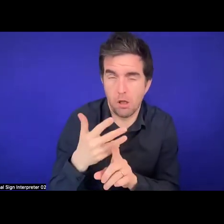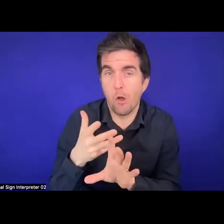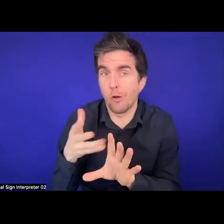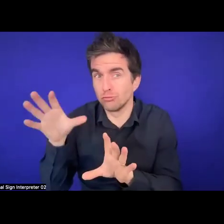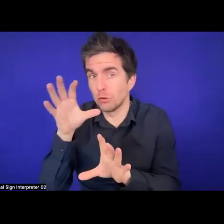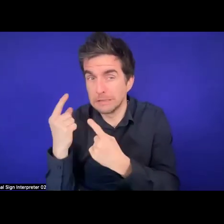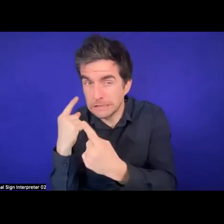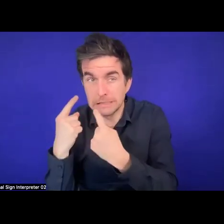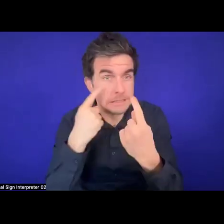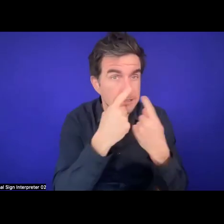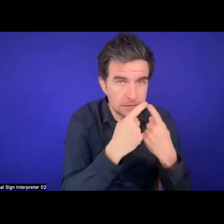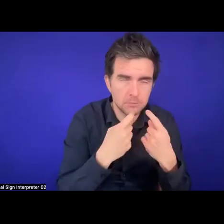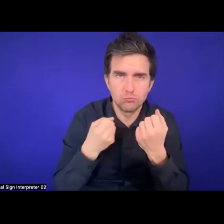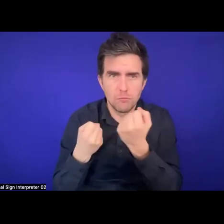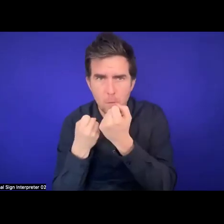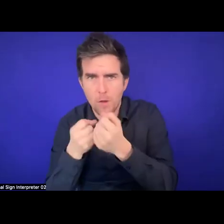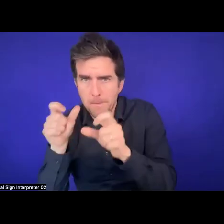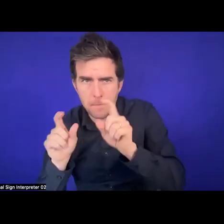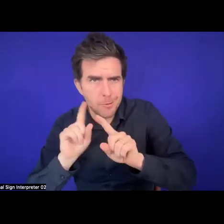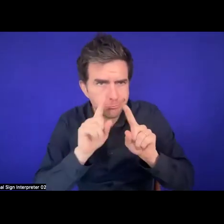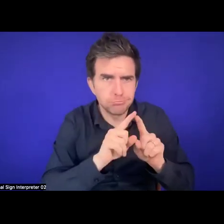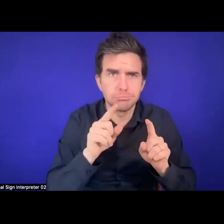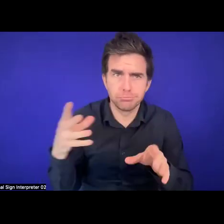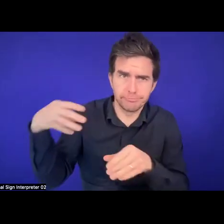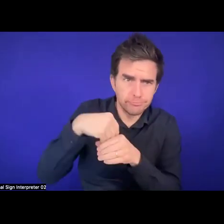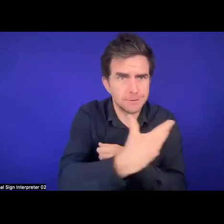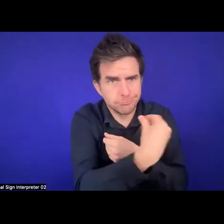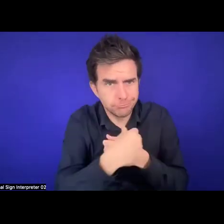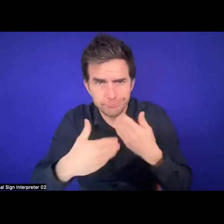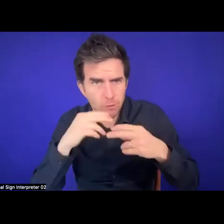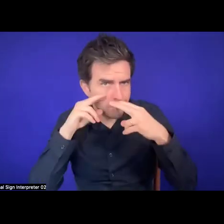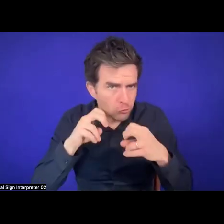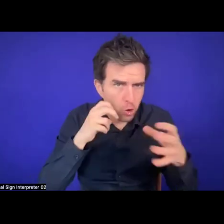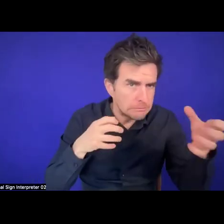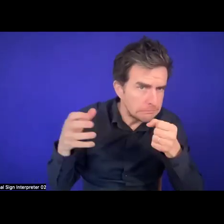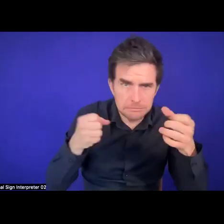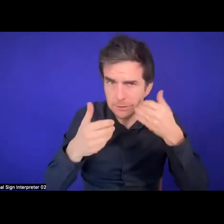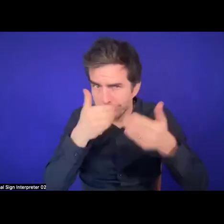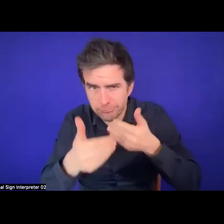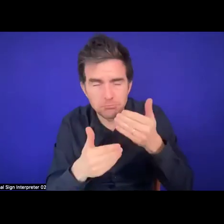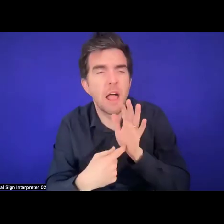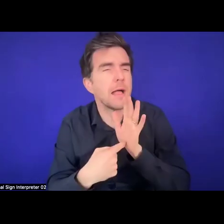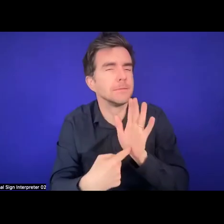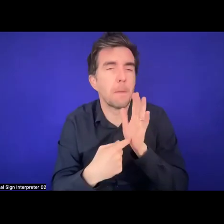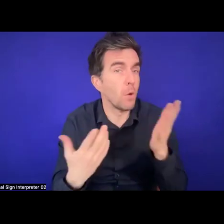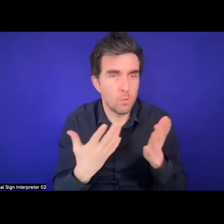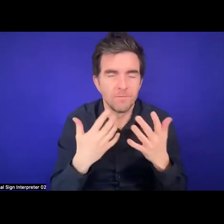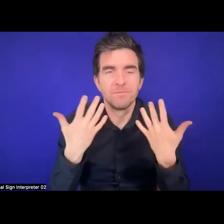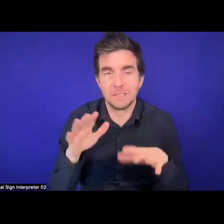research that was done. For example, we have produced three research reports around